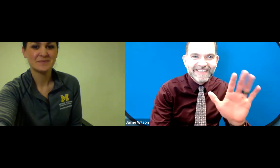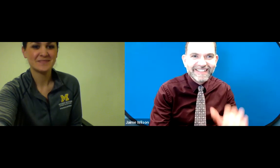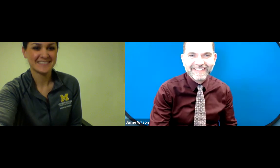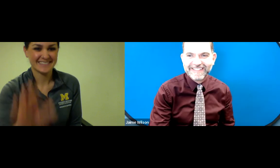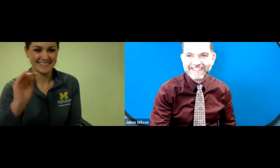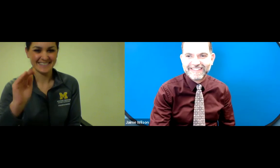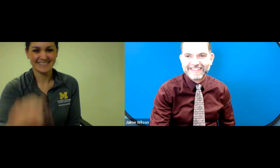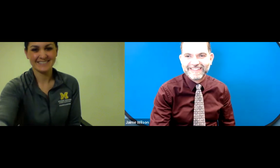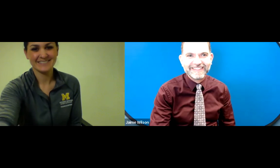ASL Interpreter: Thank you.